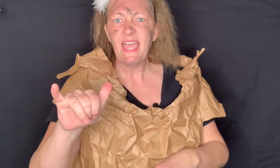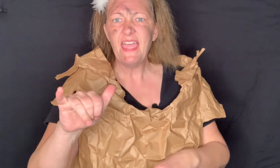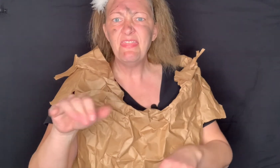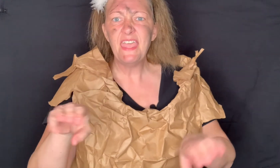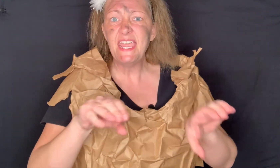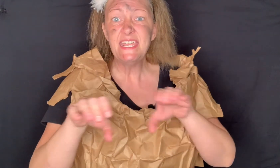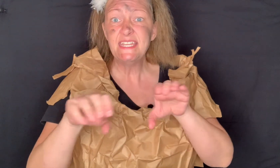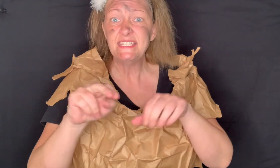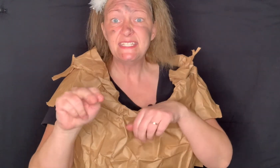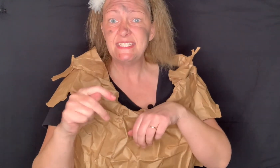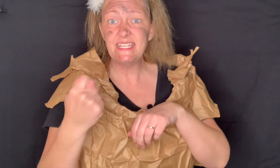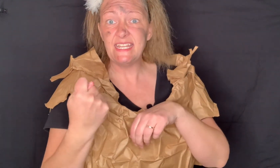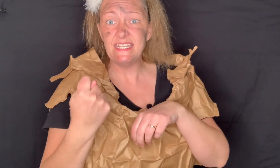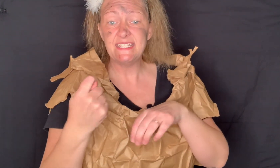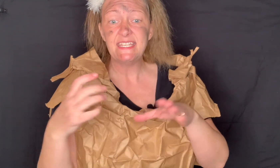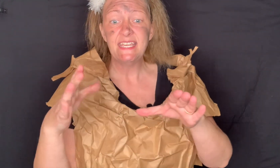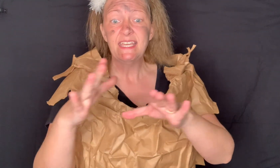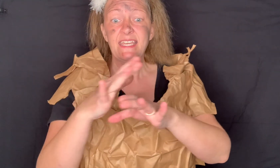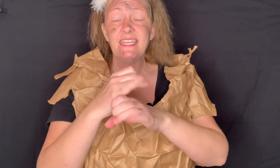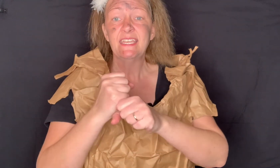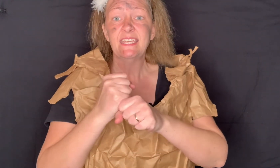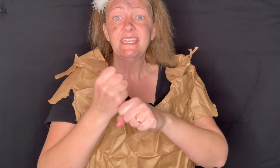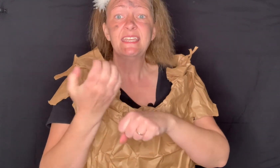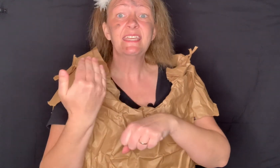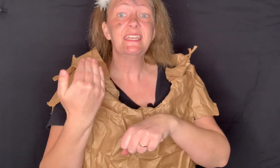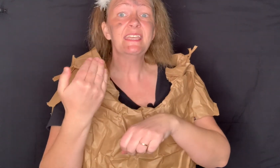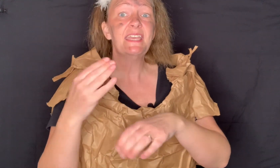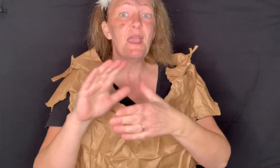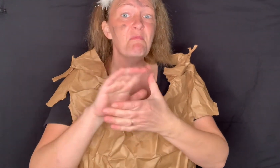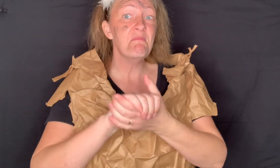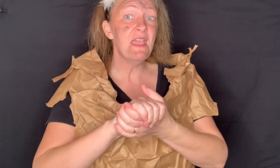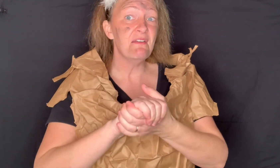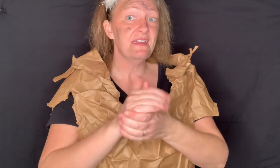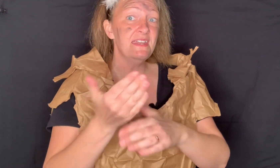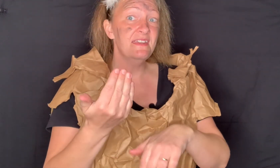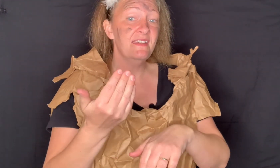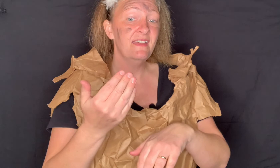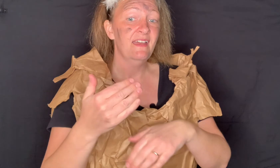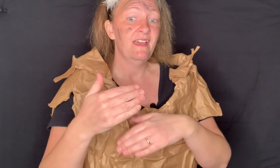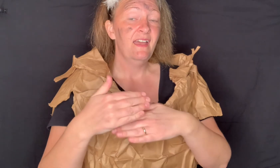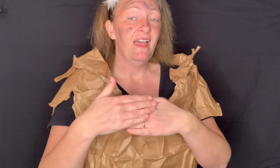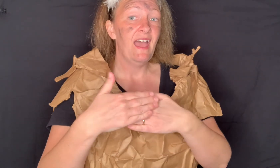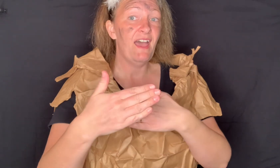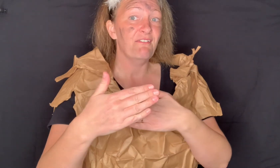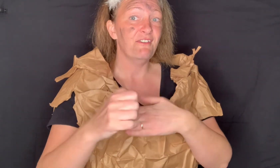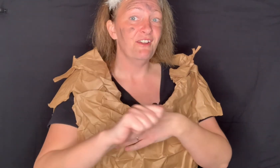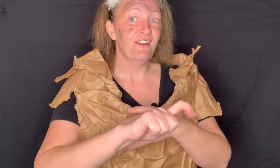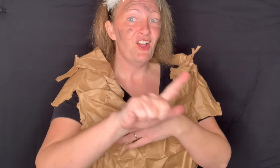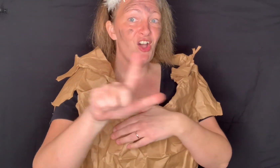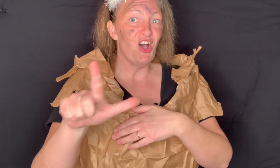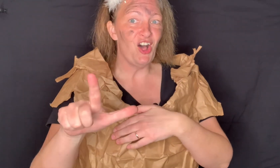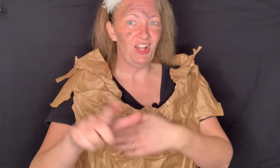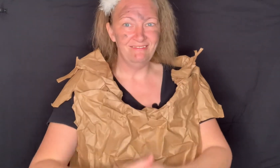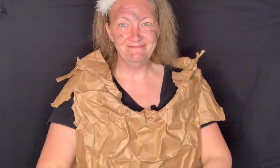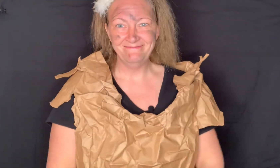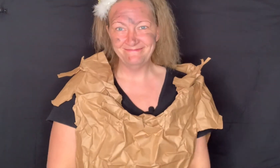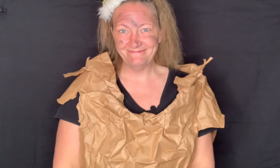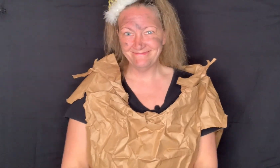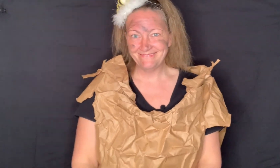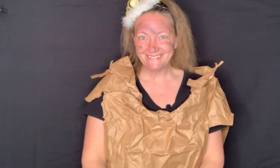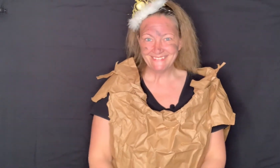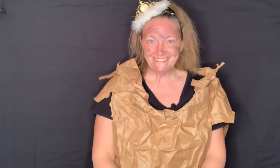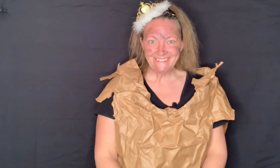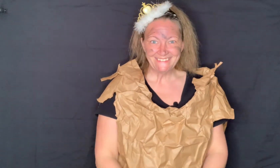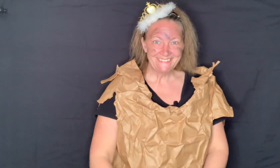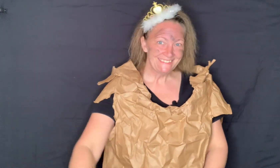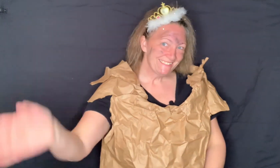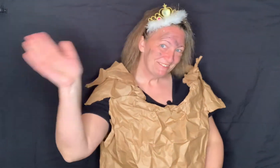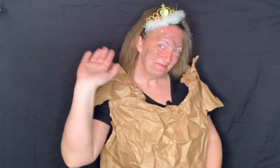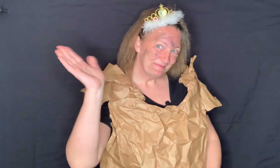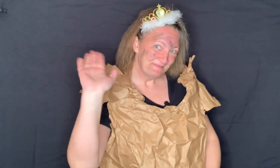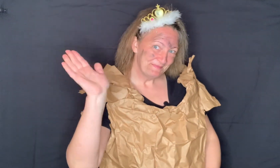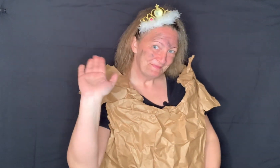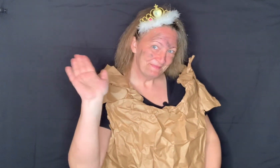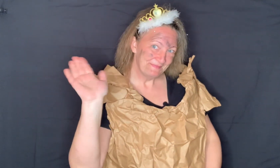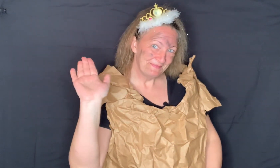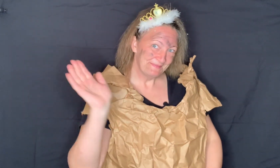and they didn't get married after all.